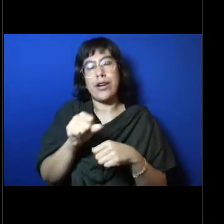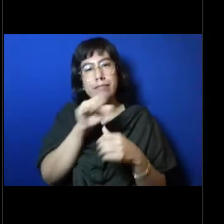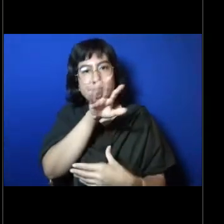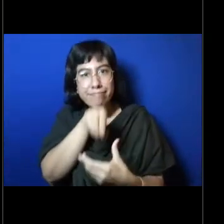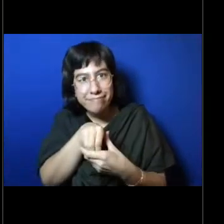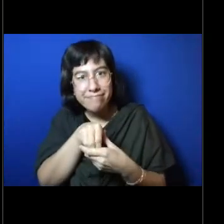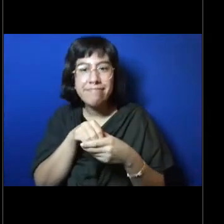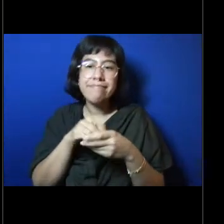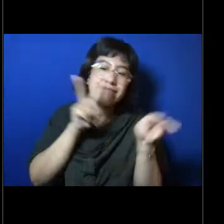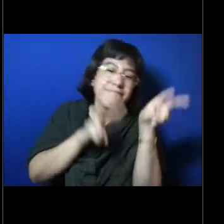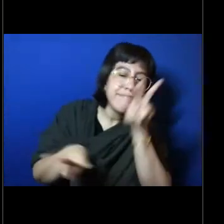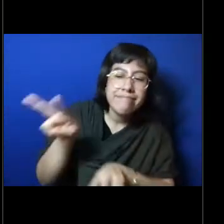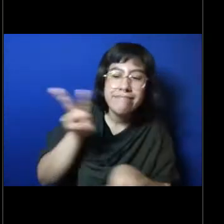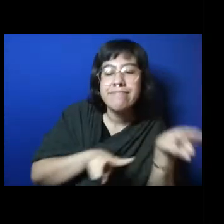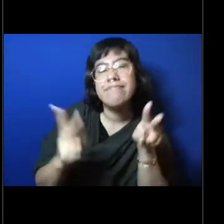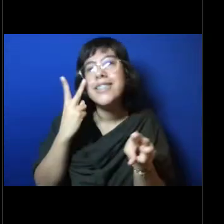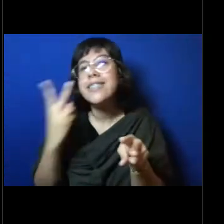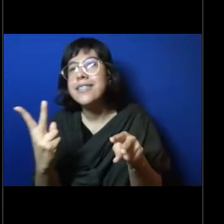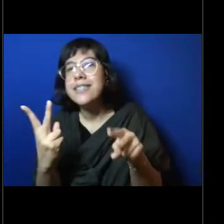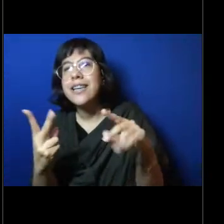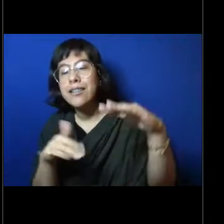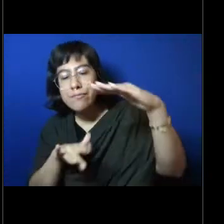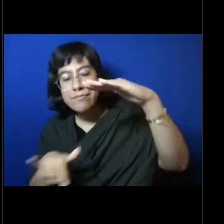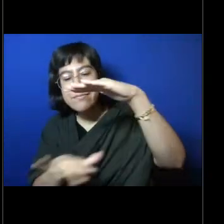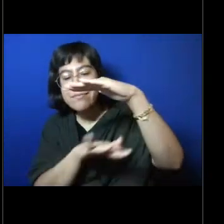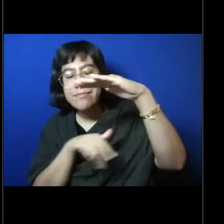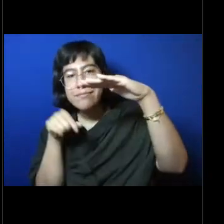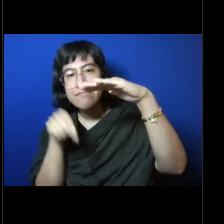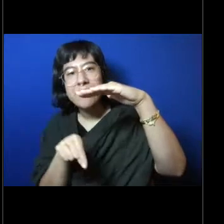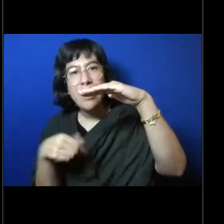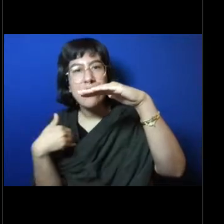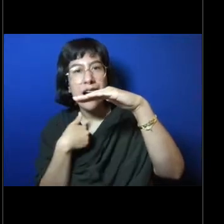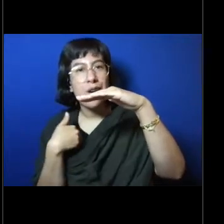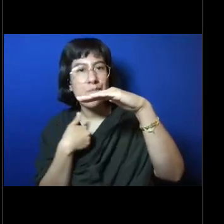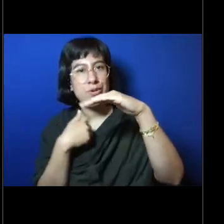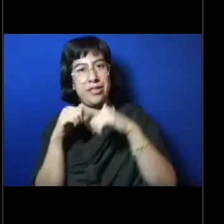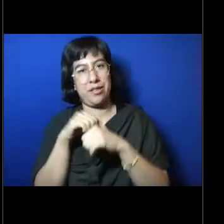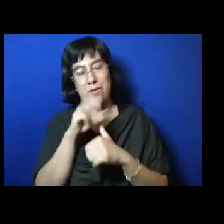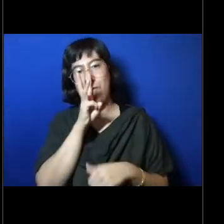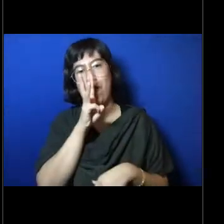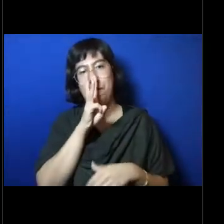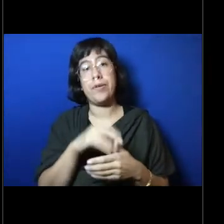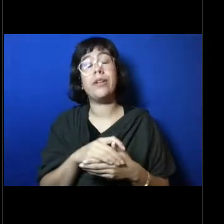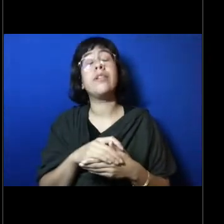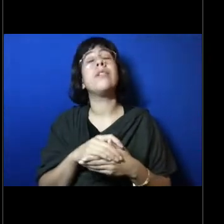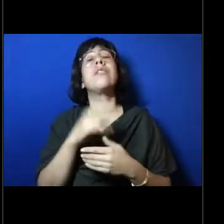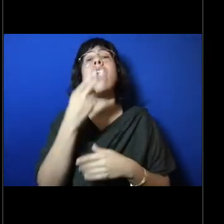examining the life in those systems. When I graduated from high school,